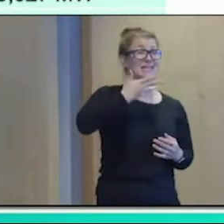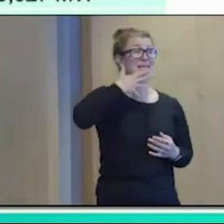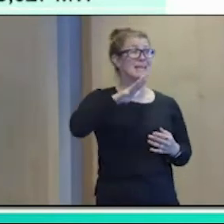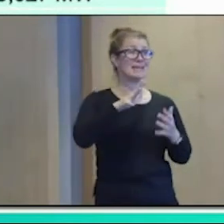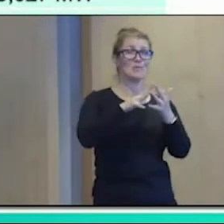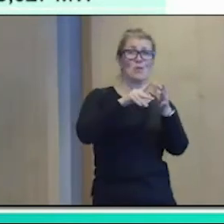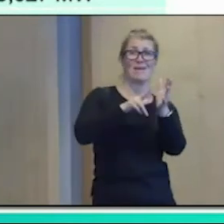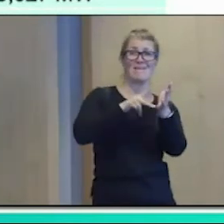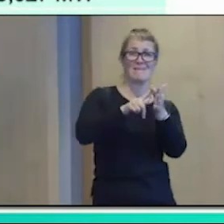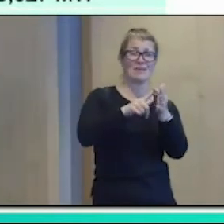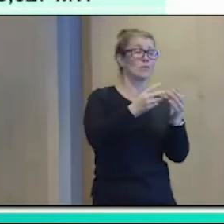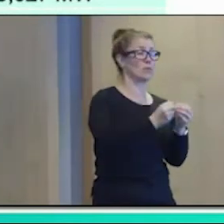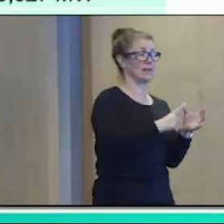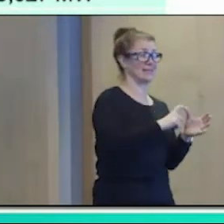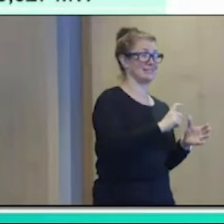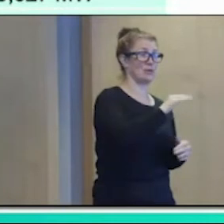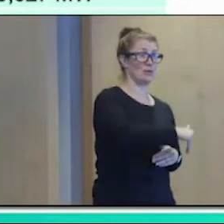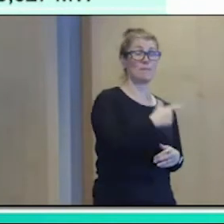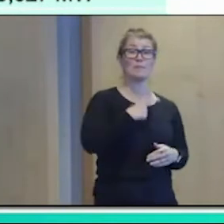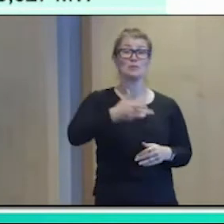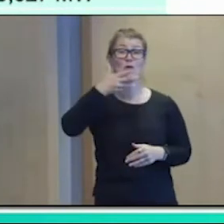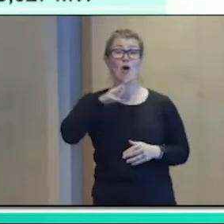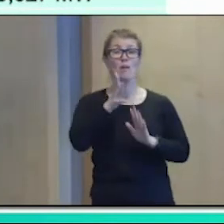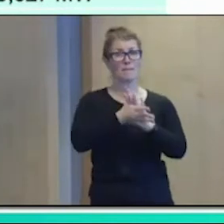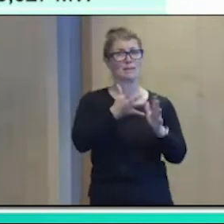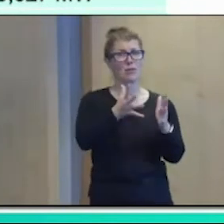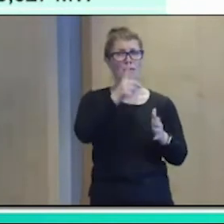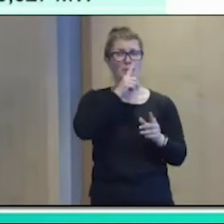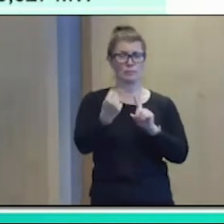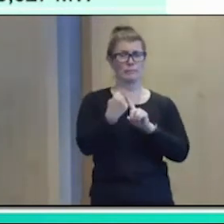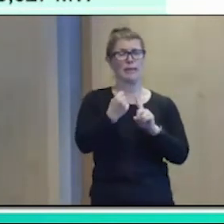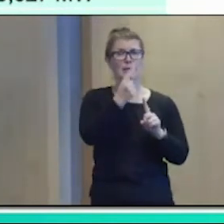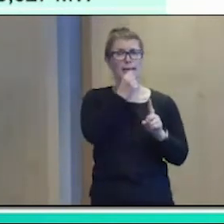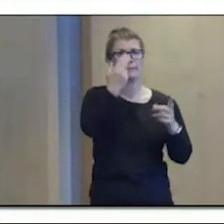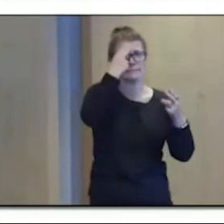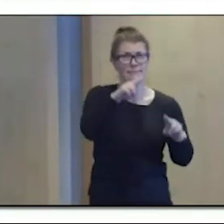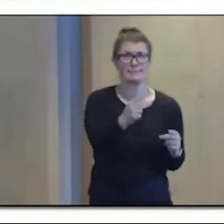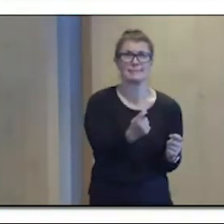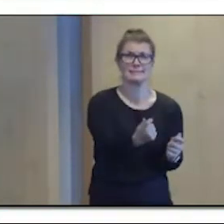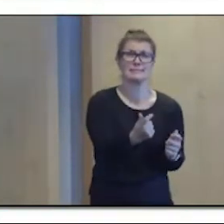Australia's biggest killer. So it's important that we have electricity to keep us cool.